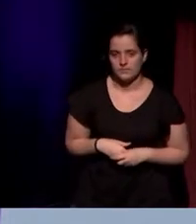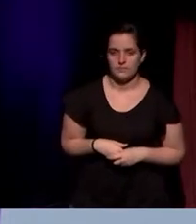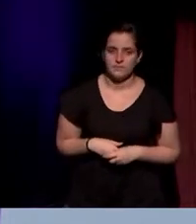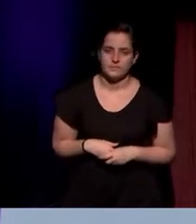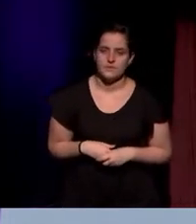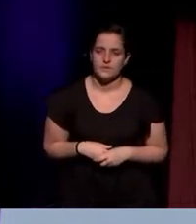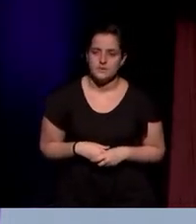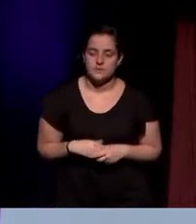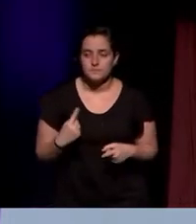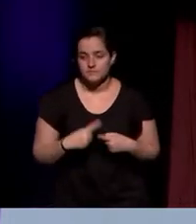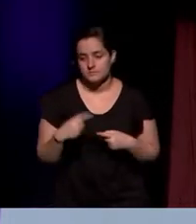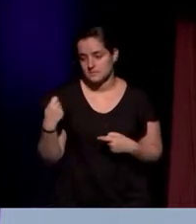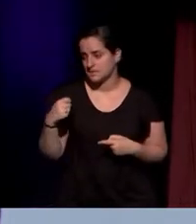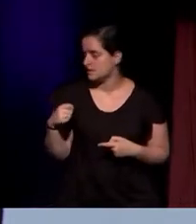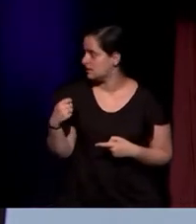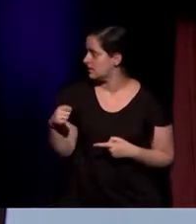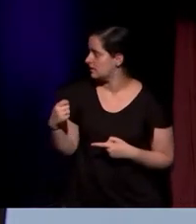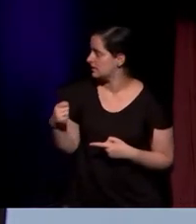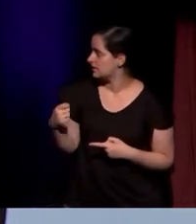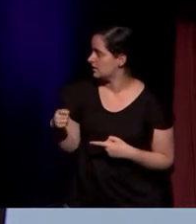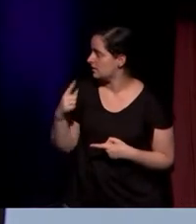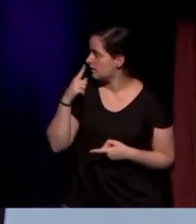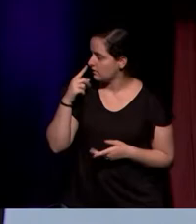First I have to translate the lyrics here.